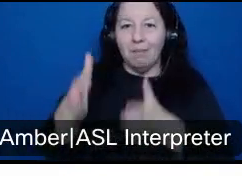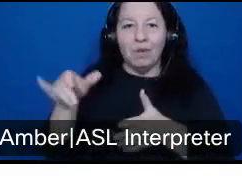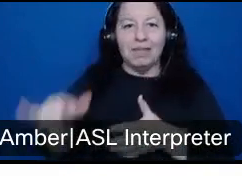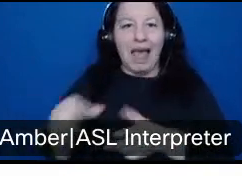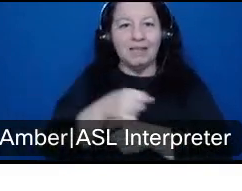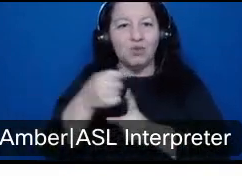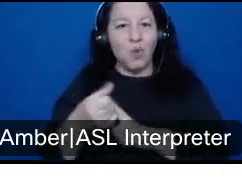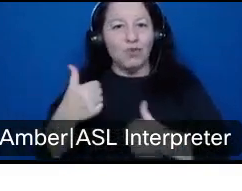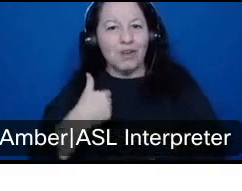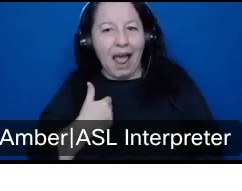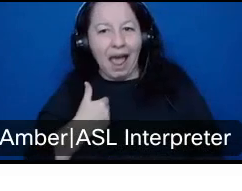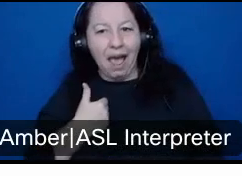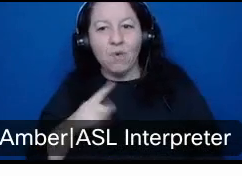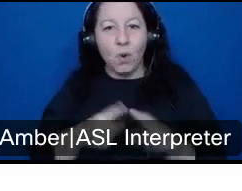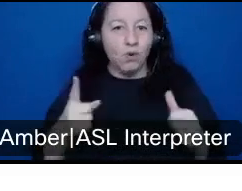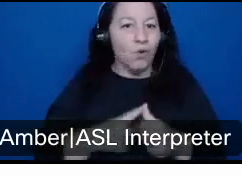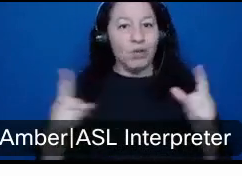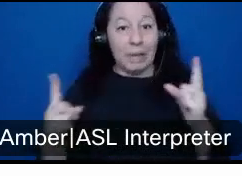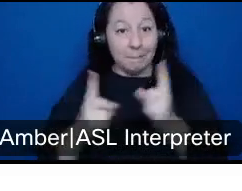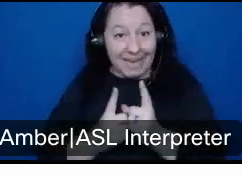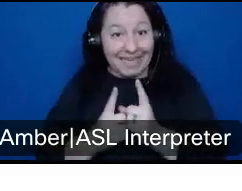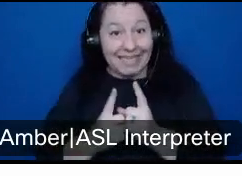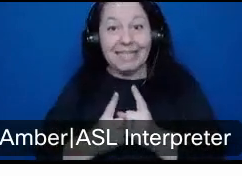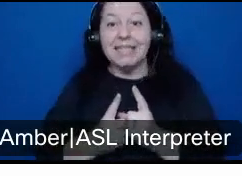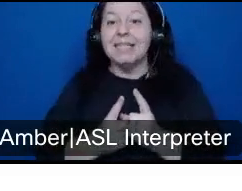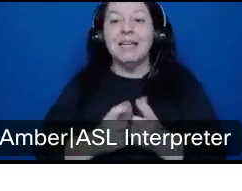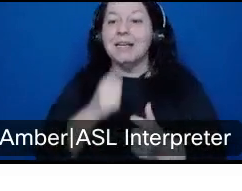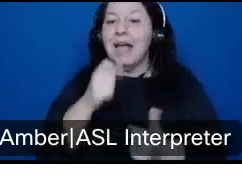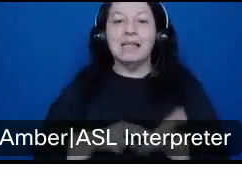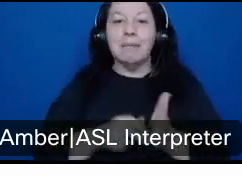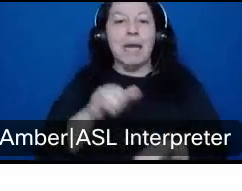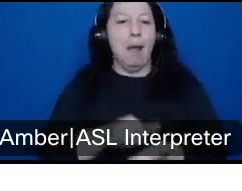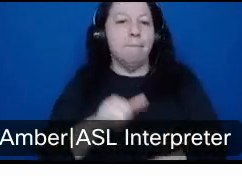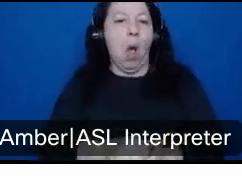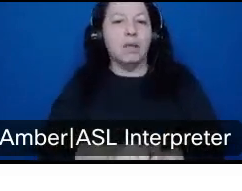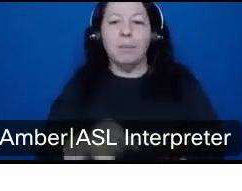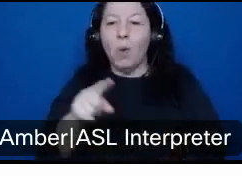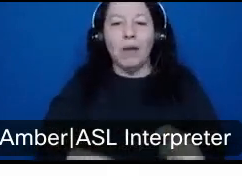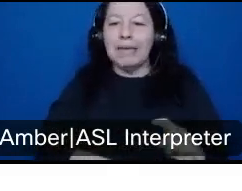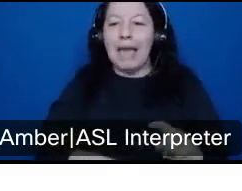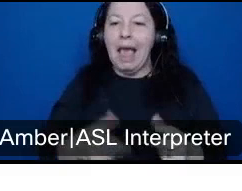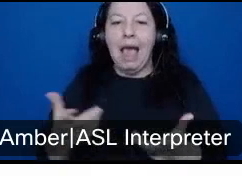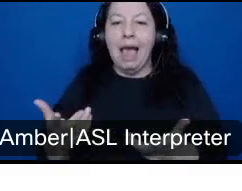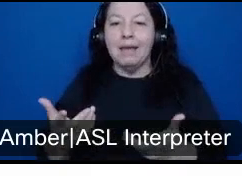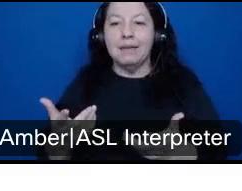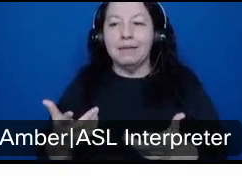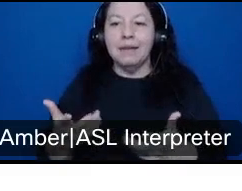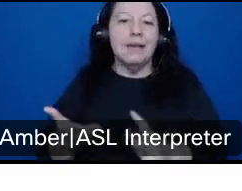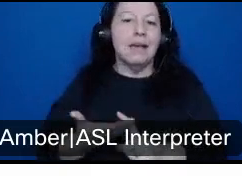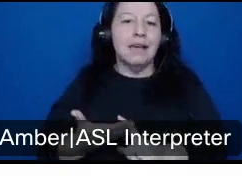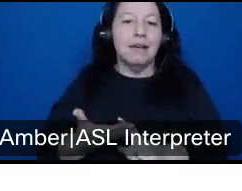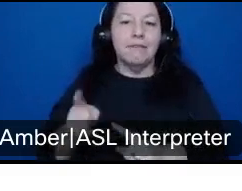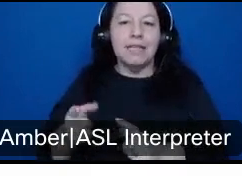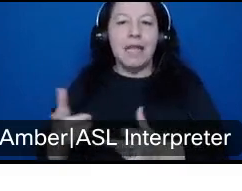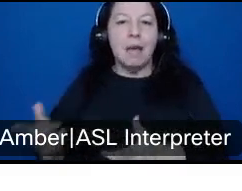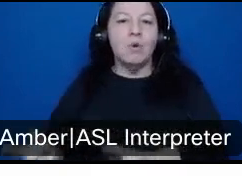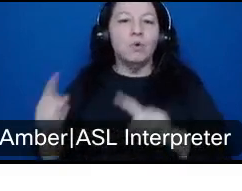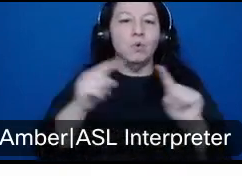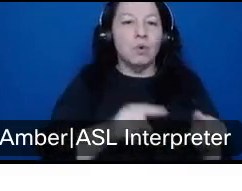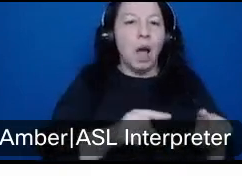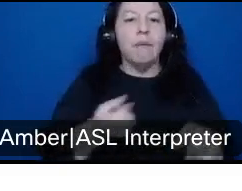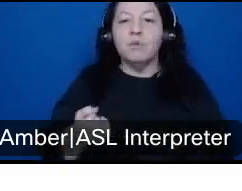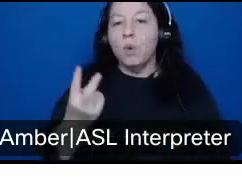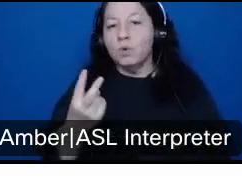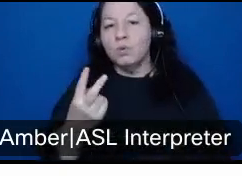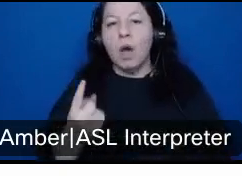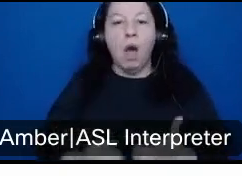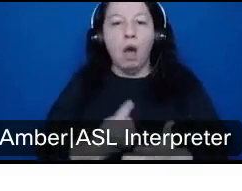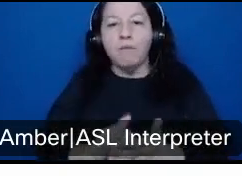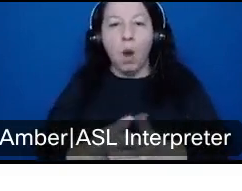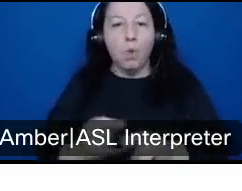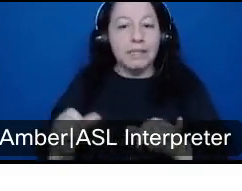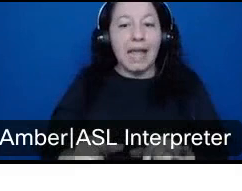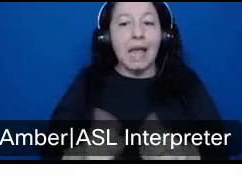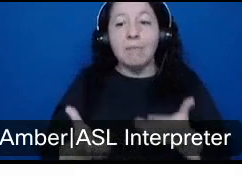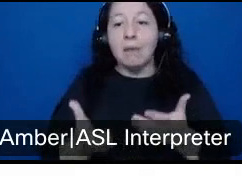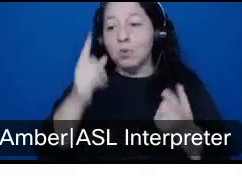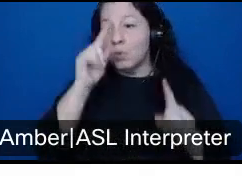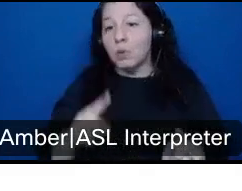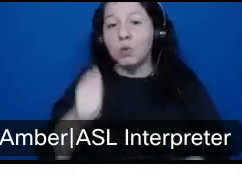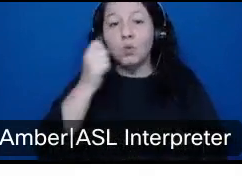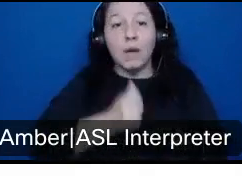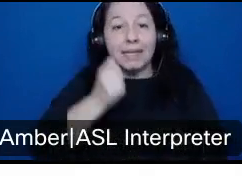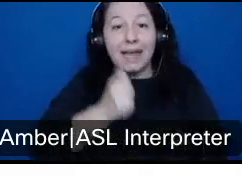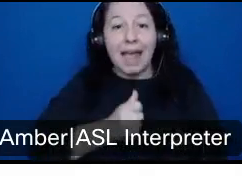When you meet them that it's impossible that you couldn't get them in a 12 hour stage to agree to a daily, you know, hospitalization program, a case manager,